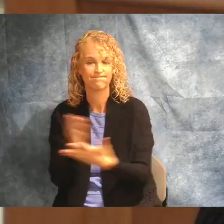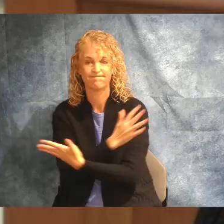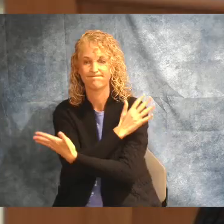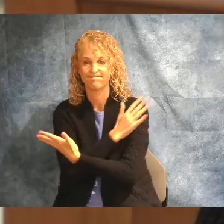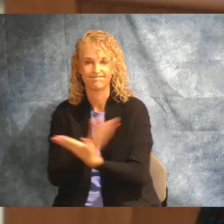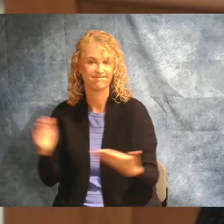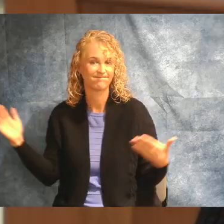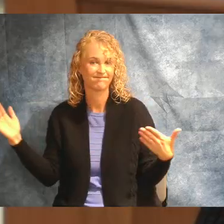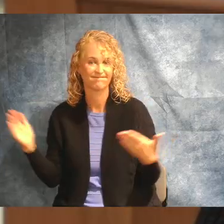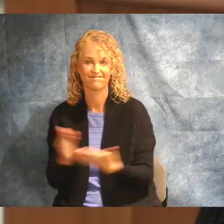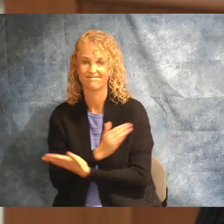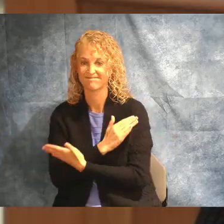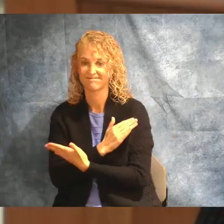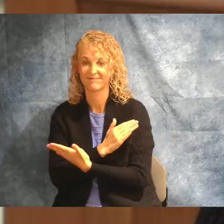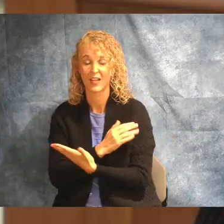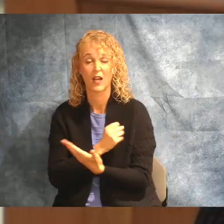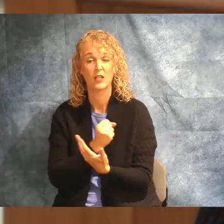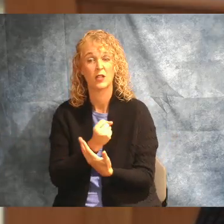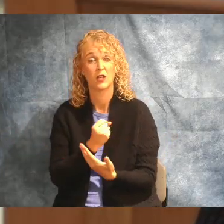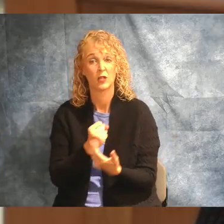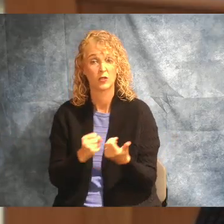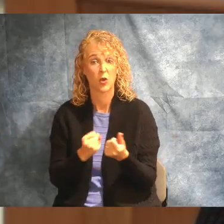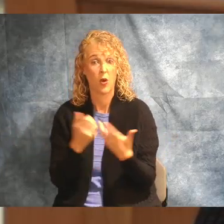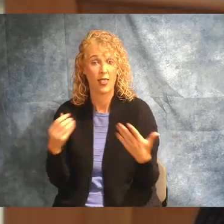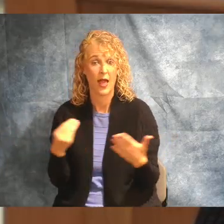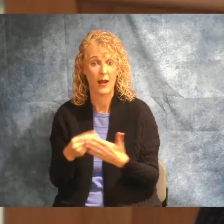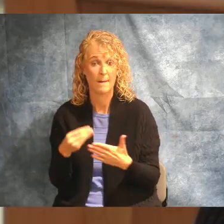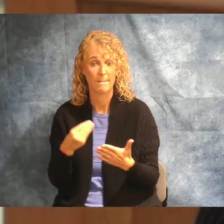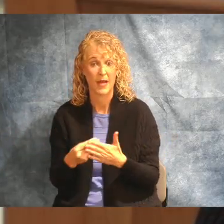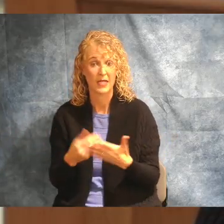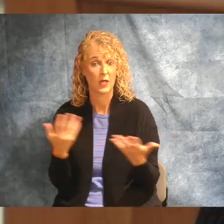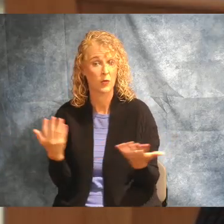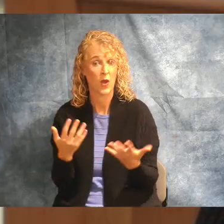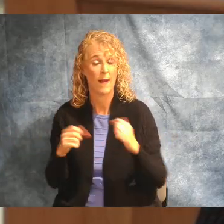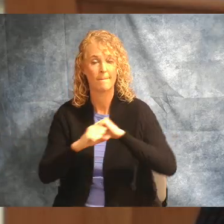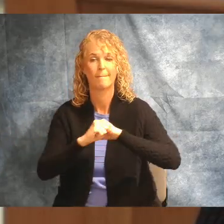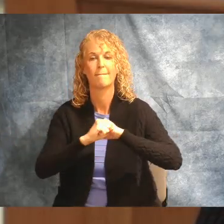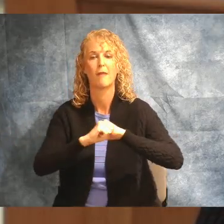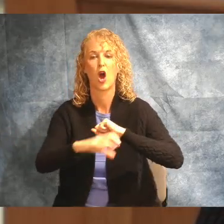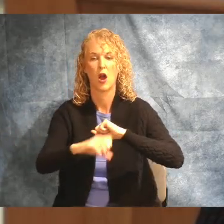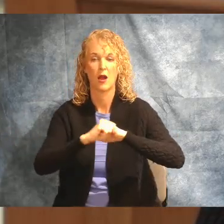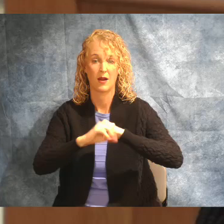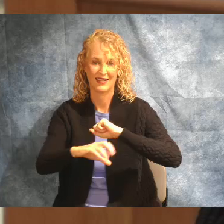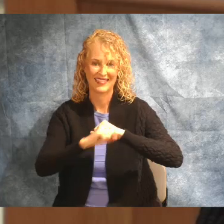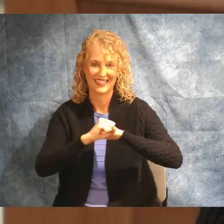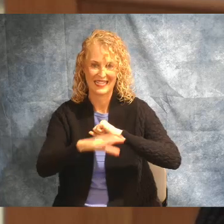a great deal of the funds are going for folks to get their marketing to get a marketing strategy